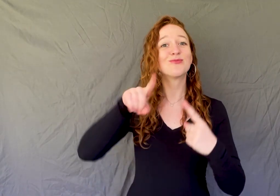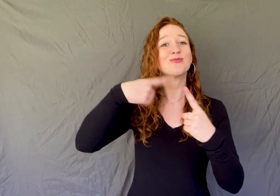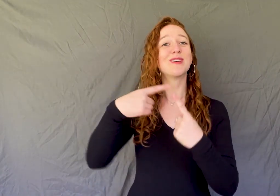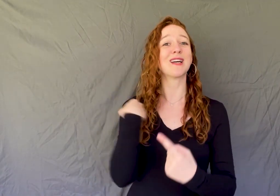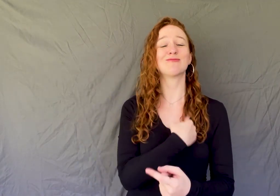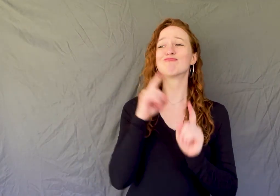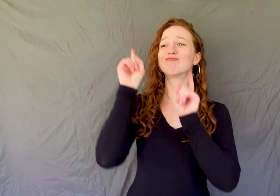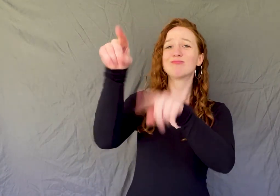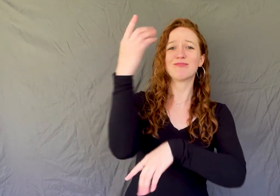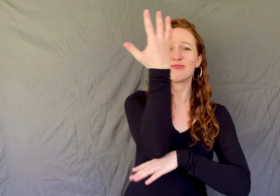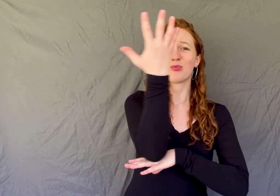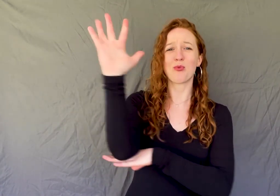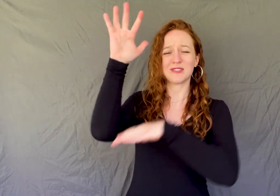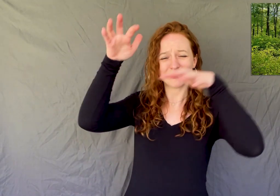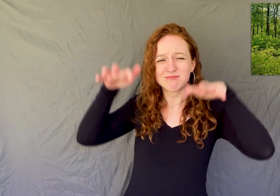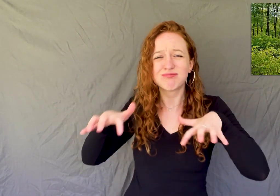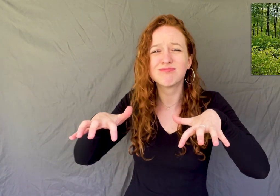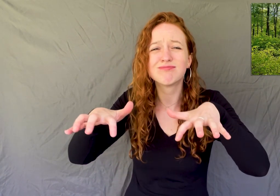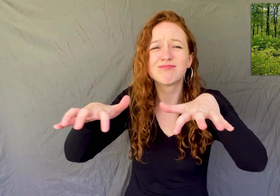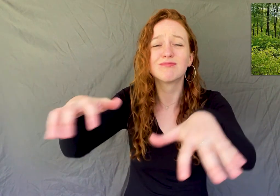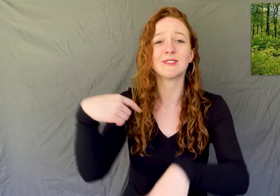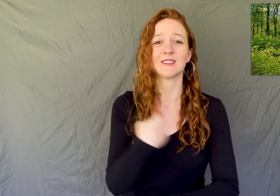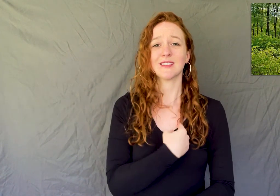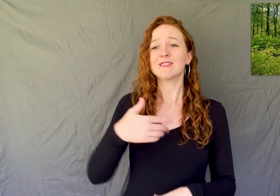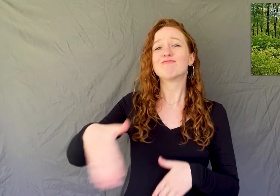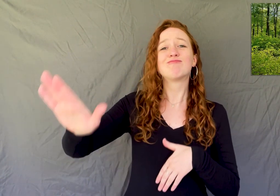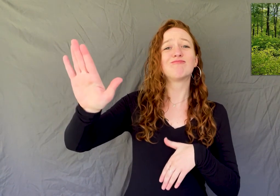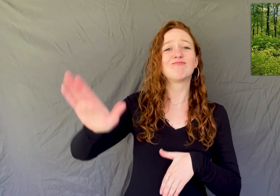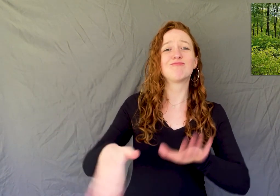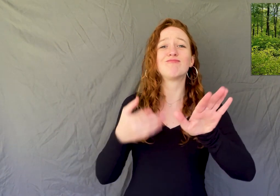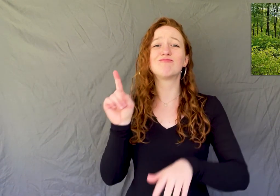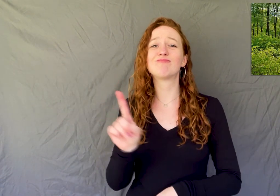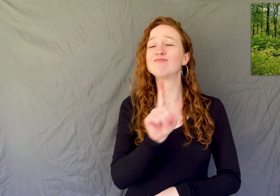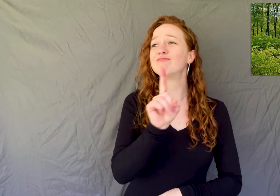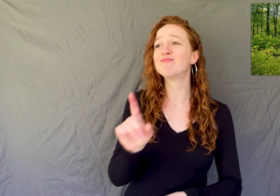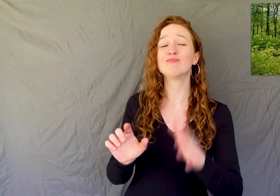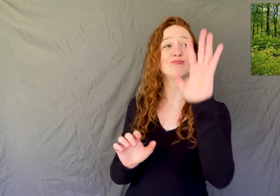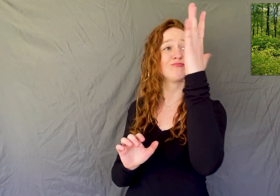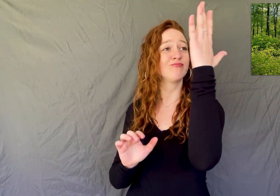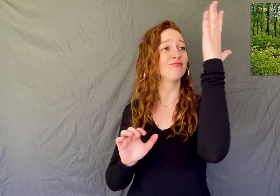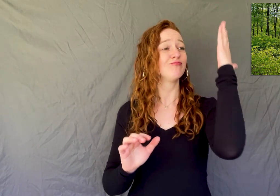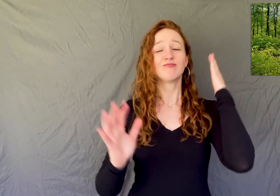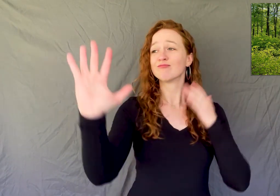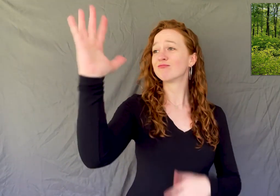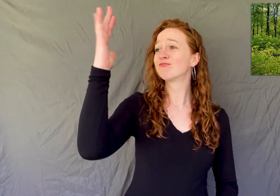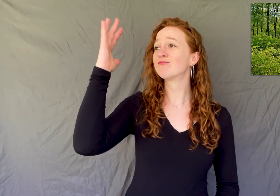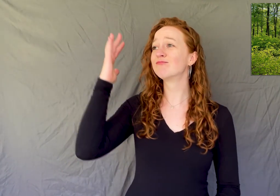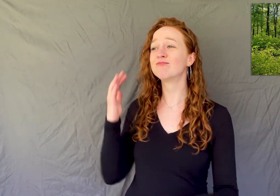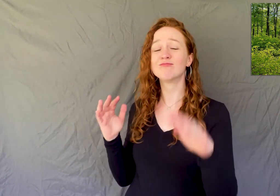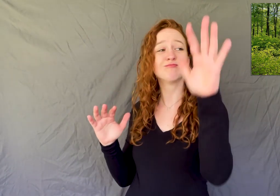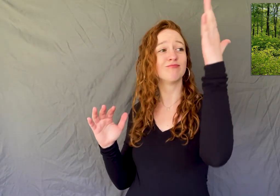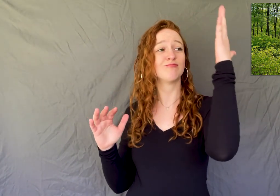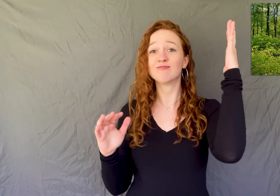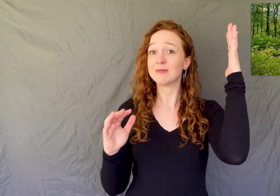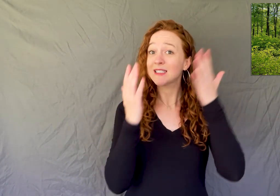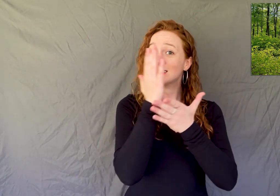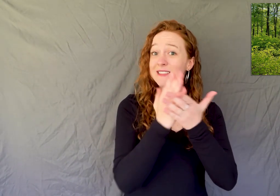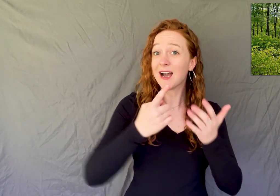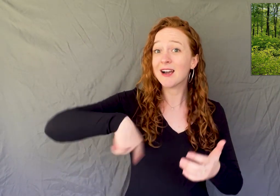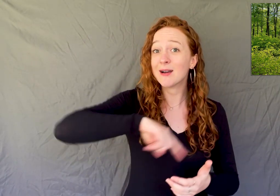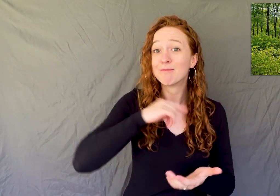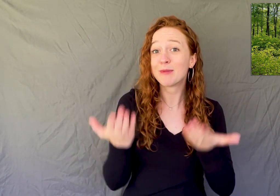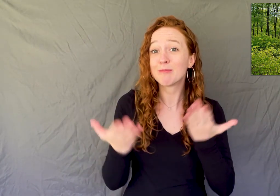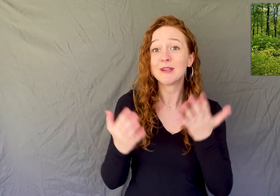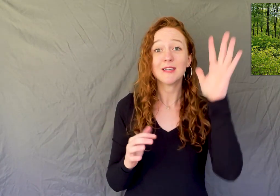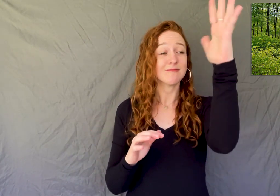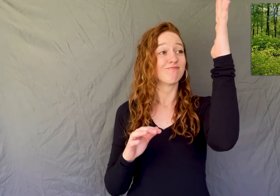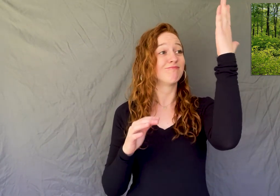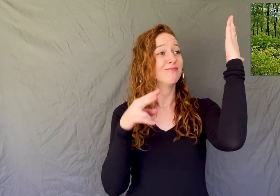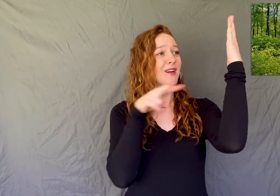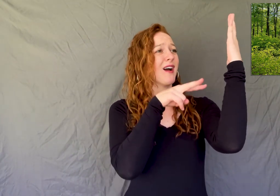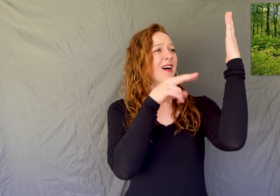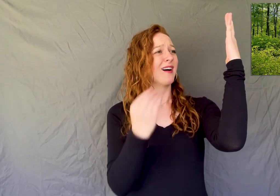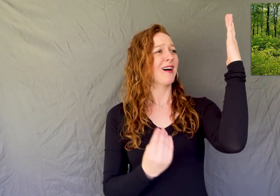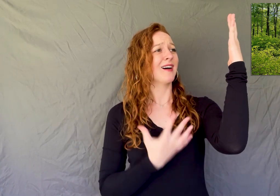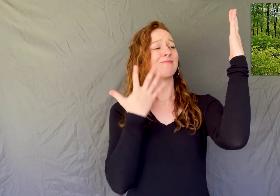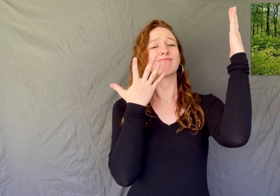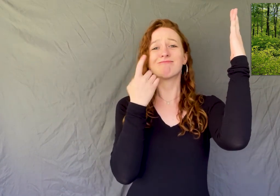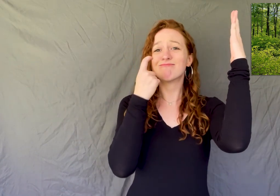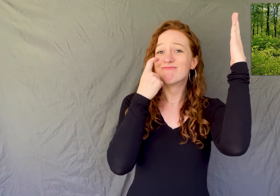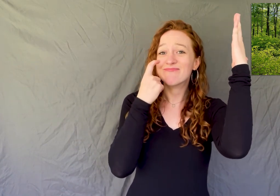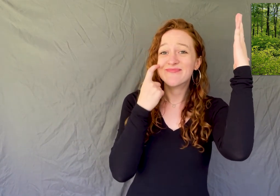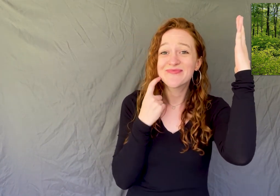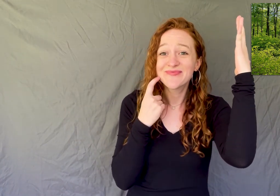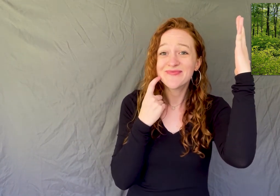When we walk in a dense forest, trees might move some of us to tears of joy